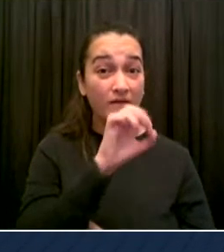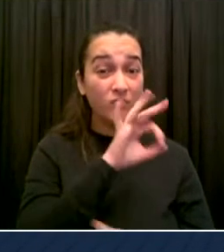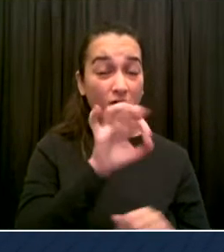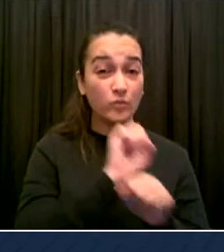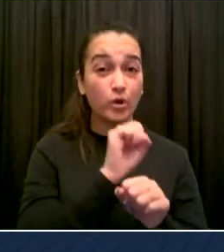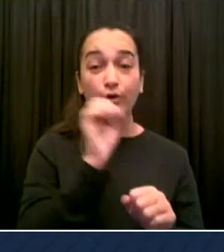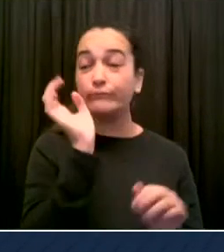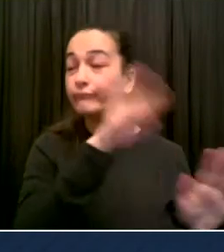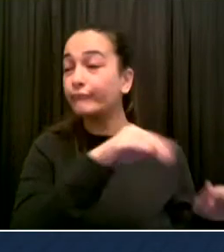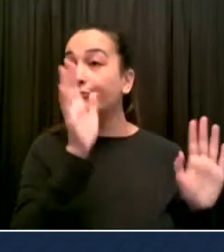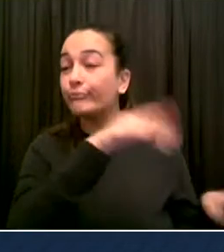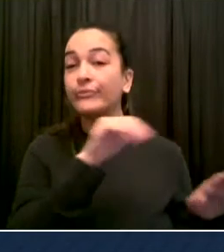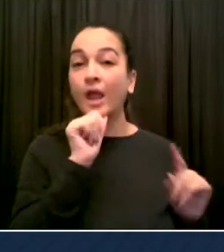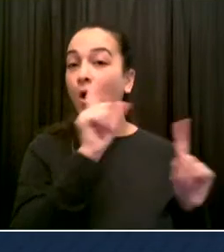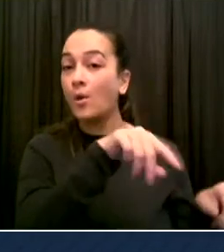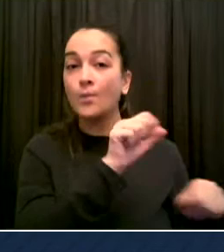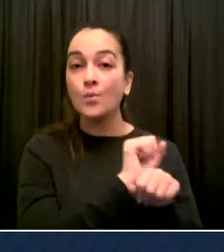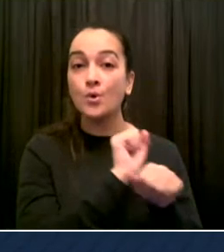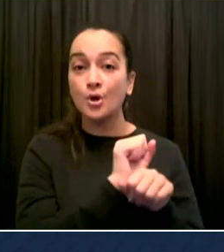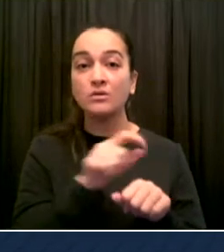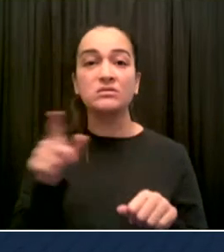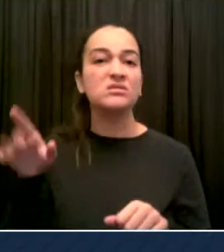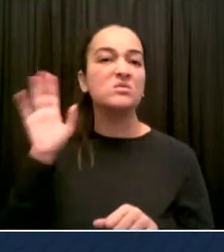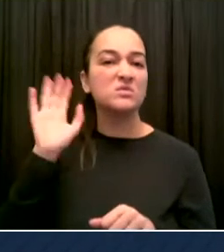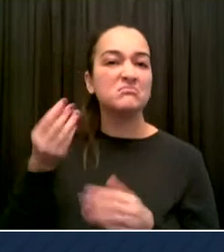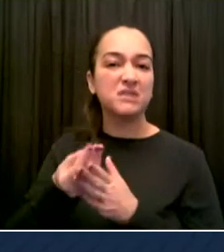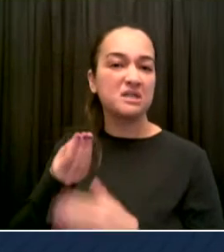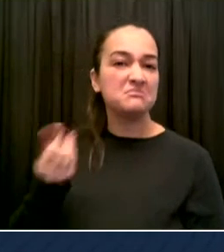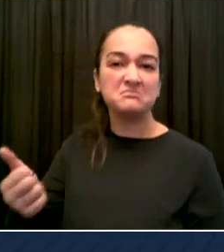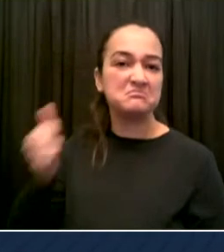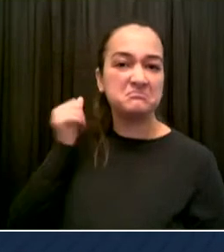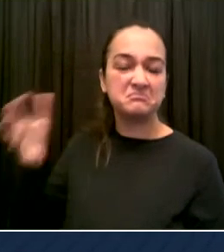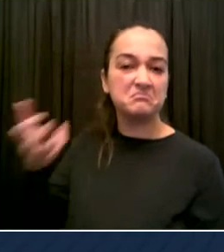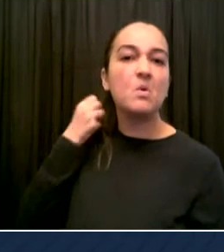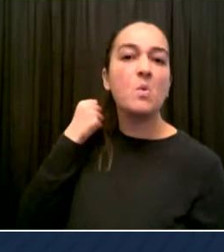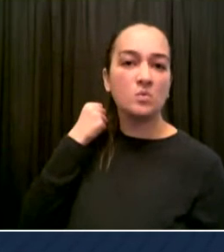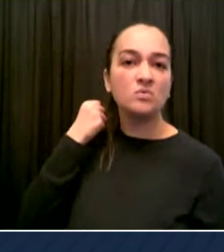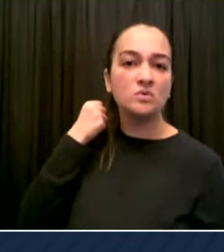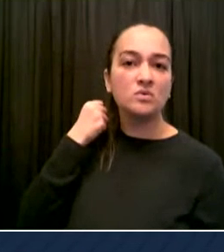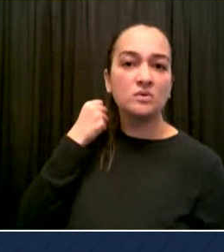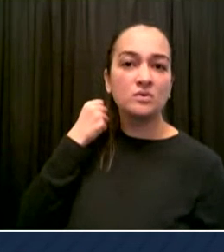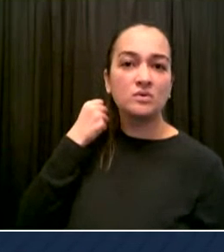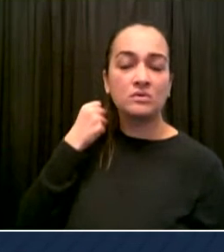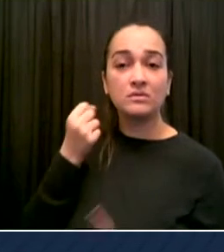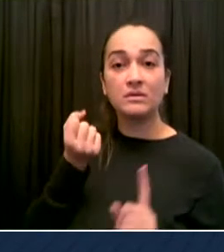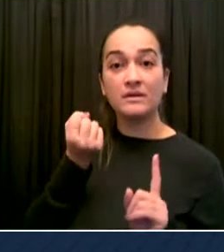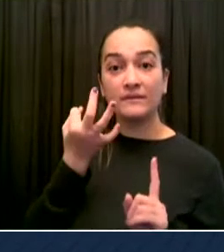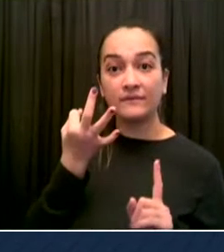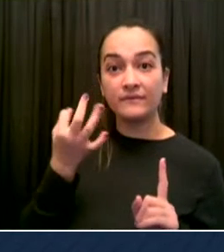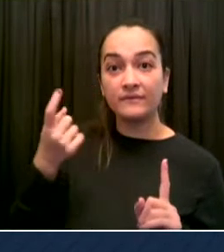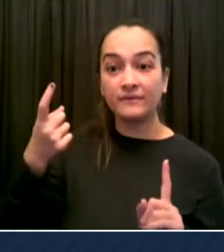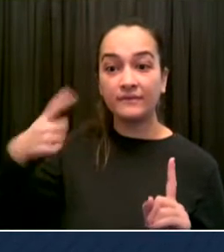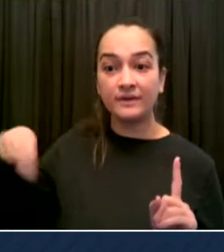THE PANDEMIC AND IT MADE THEM